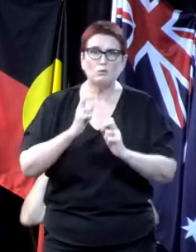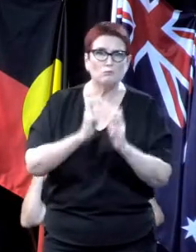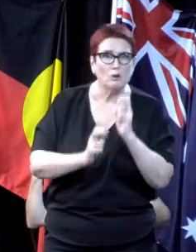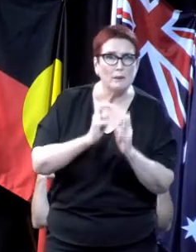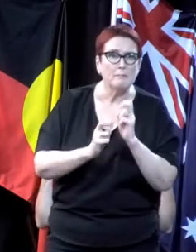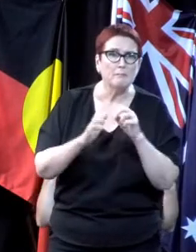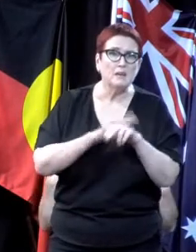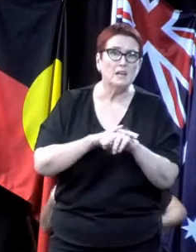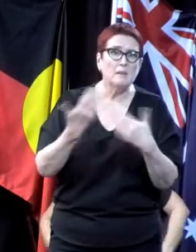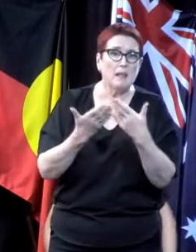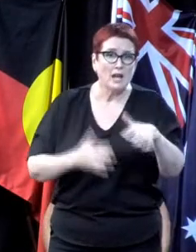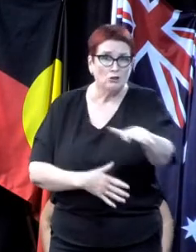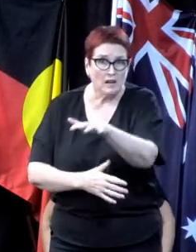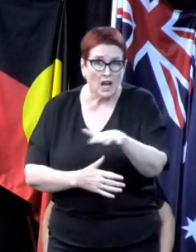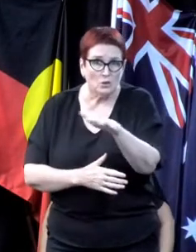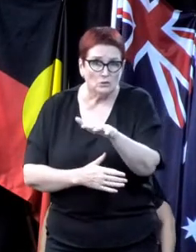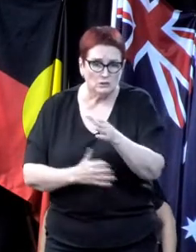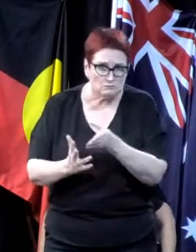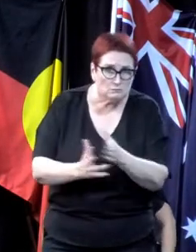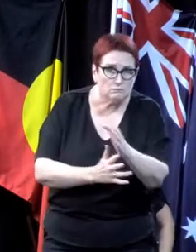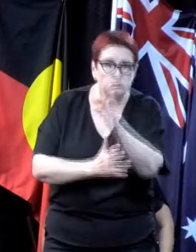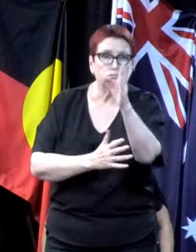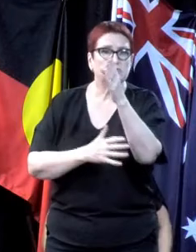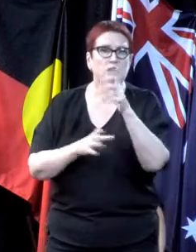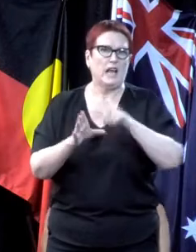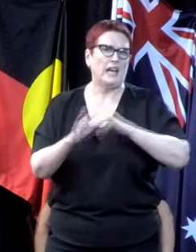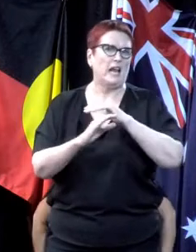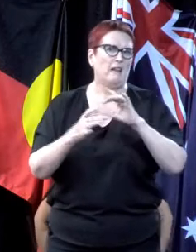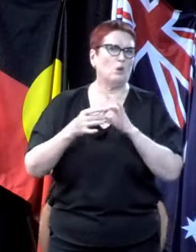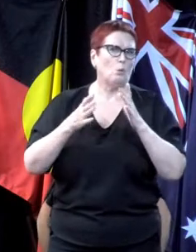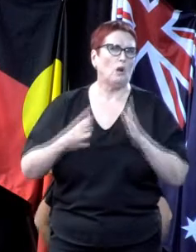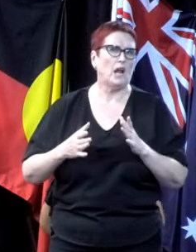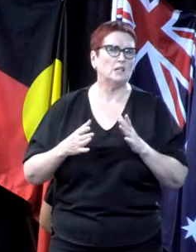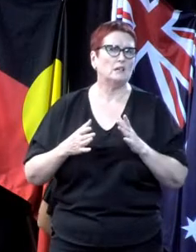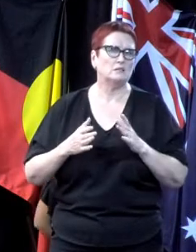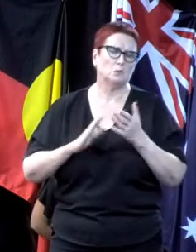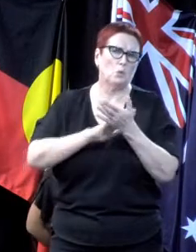then it would travel through the year level coordinator, year level HOD line. DR MELLIFONT: Okay.